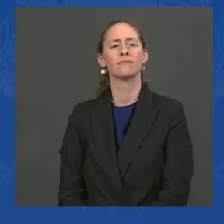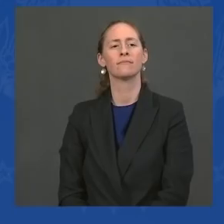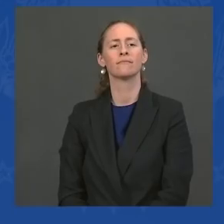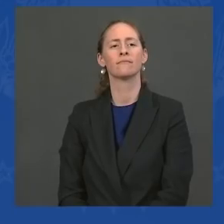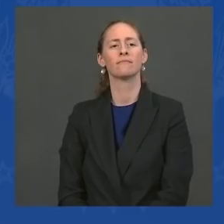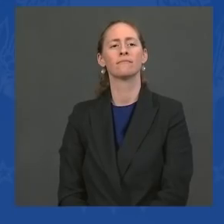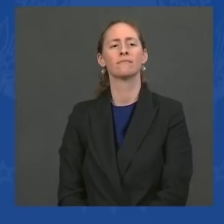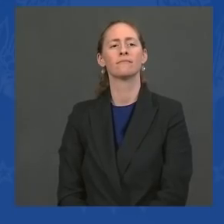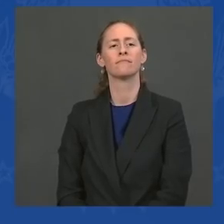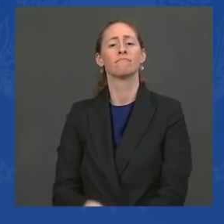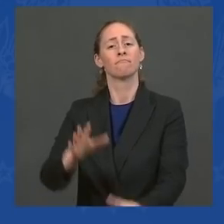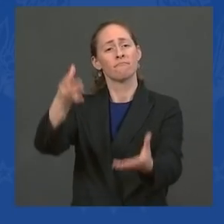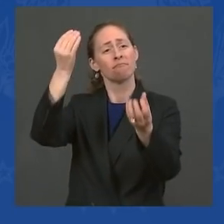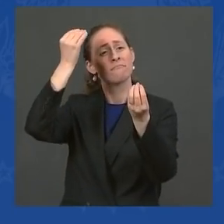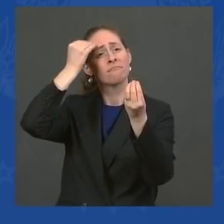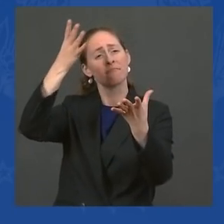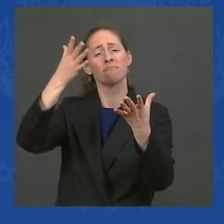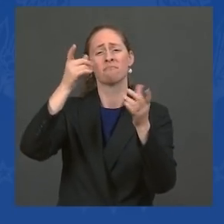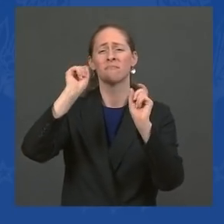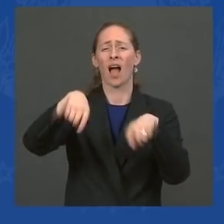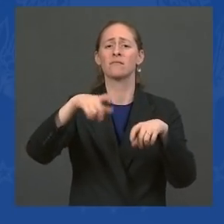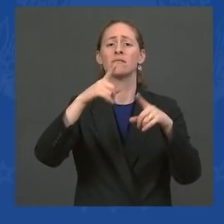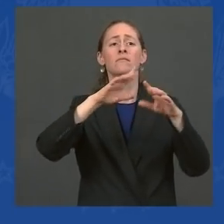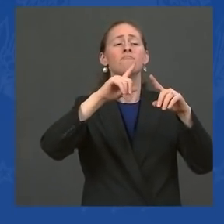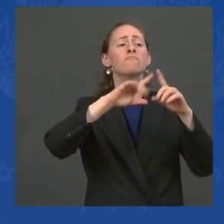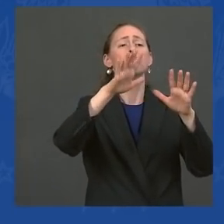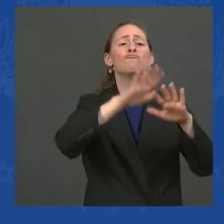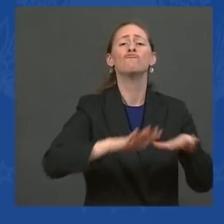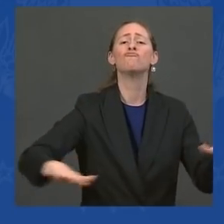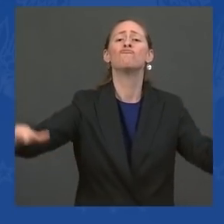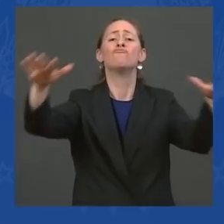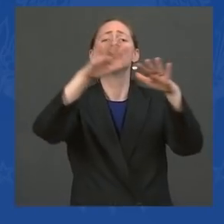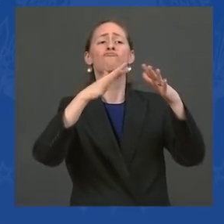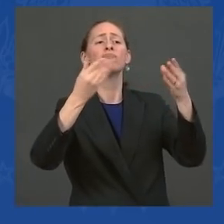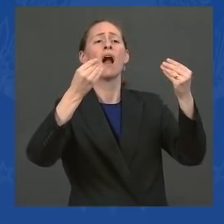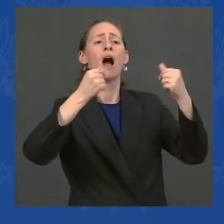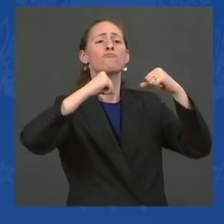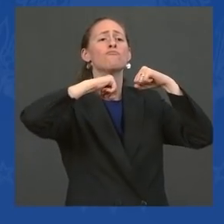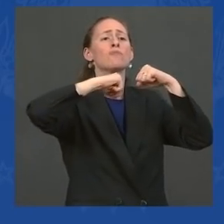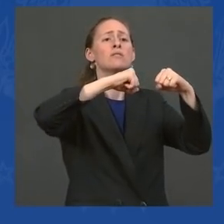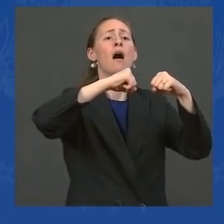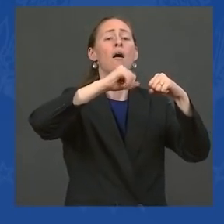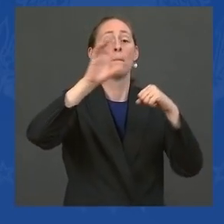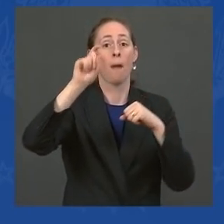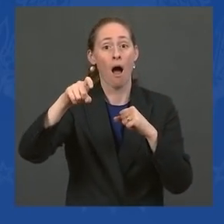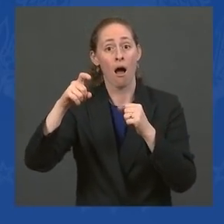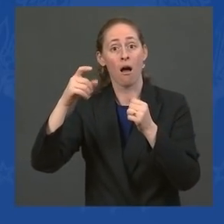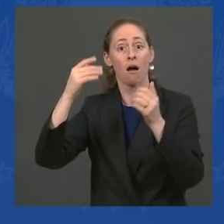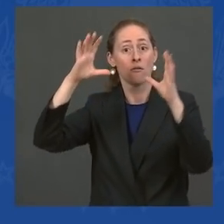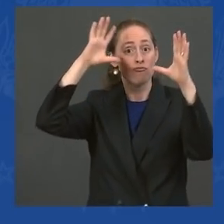a pendulum that swings back and forth depending on who's in public office. It's not a partisan issue.